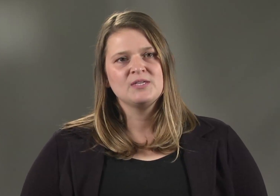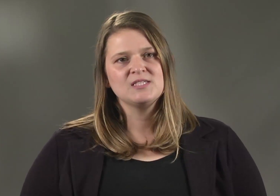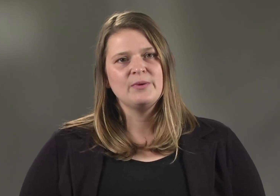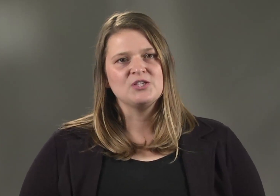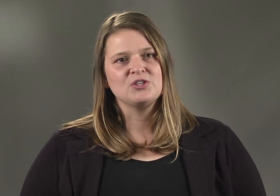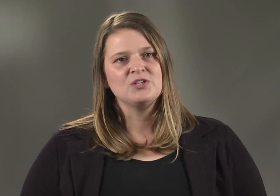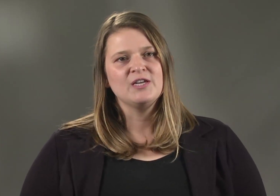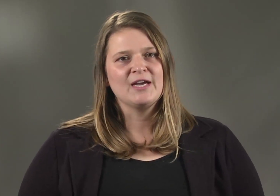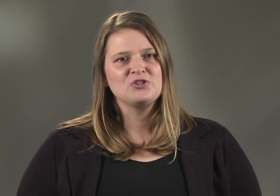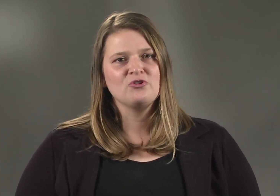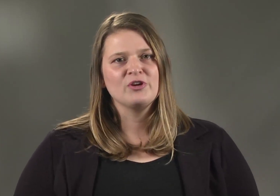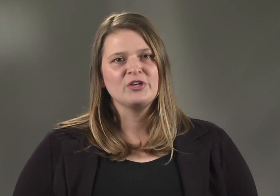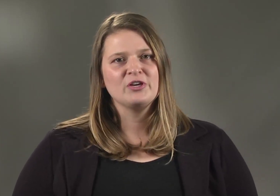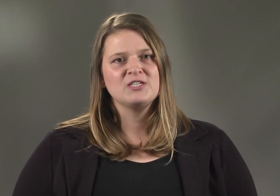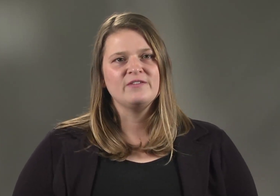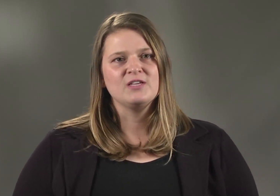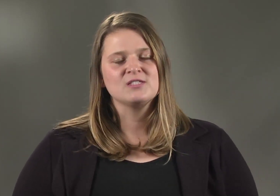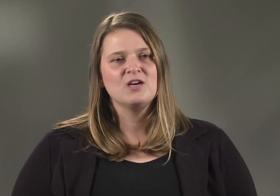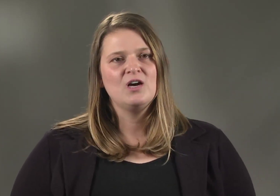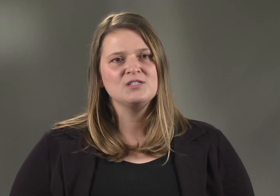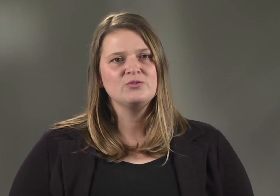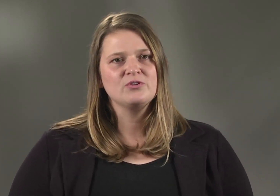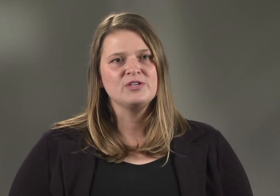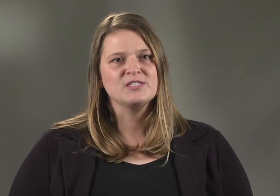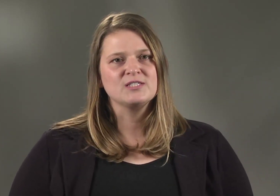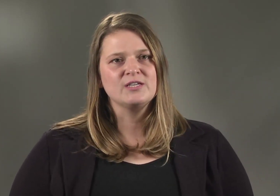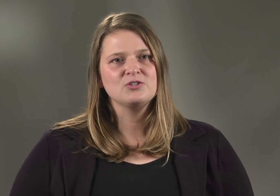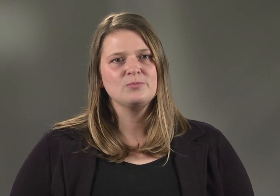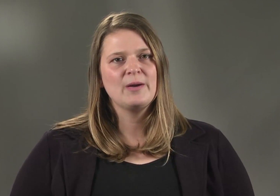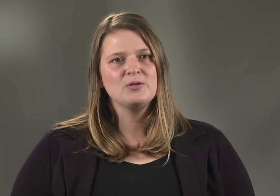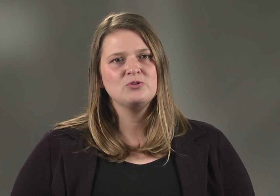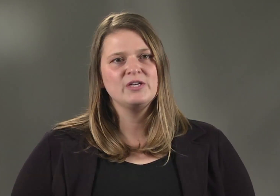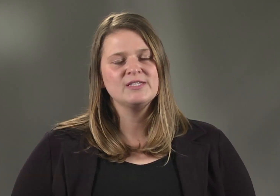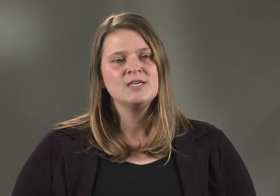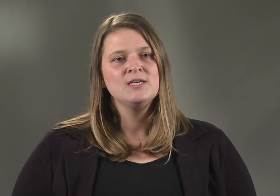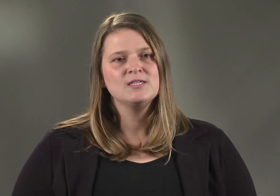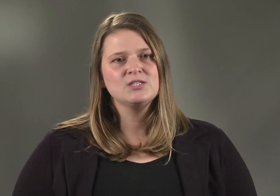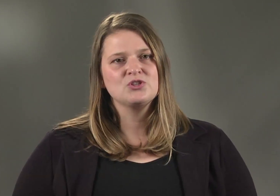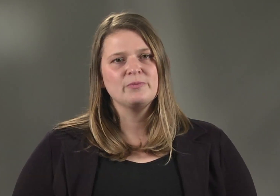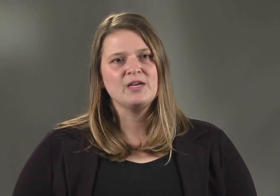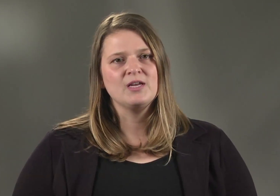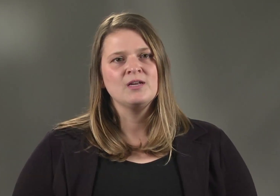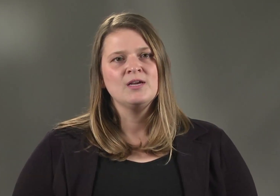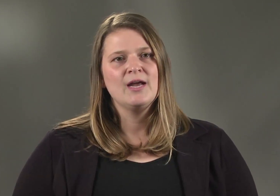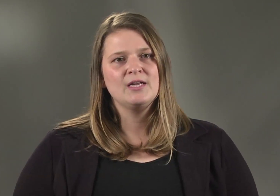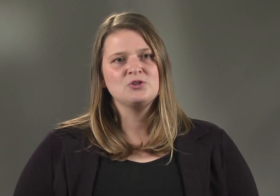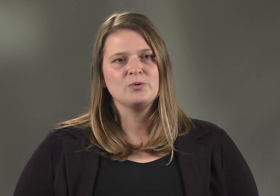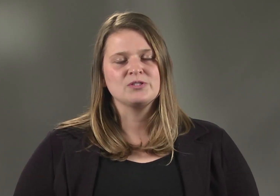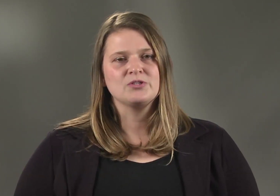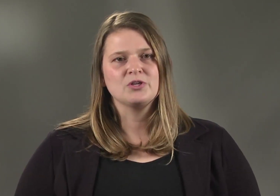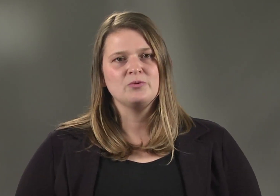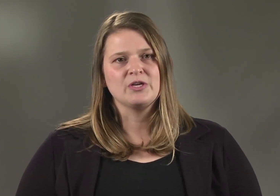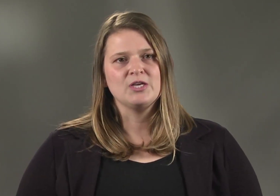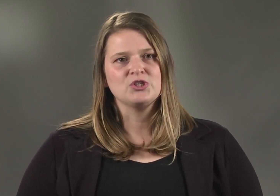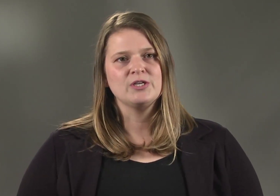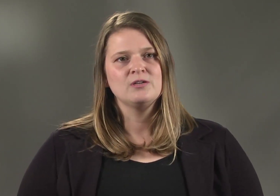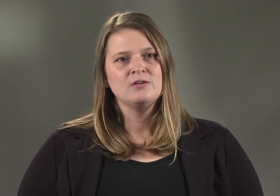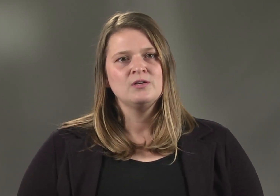Participation in extracurricular activities also increases leadership opportunities, decision making, and interpersonal communication.